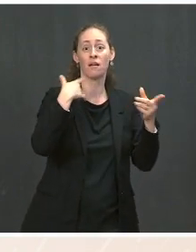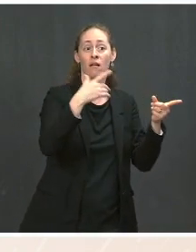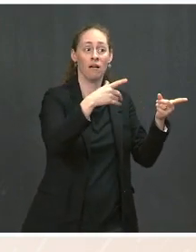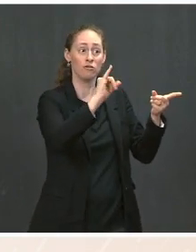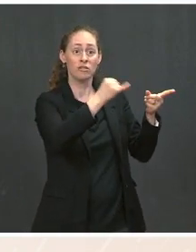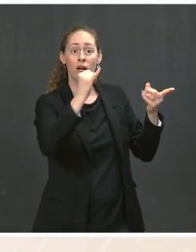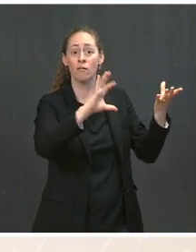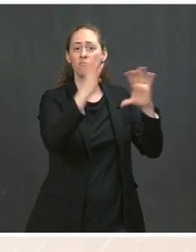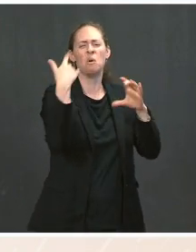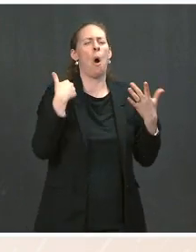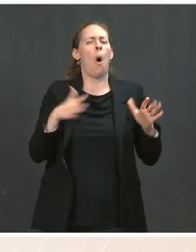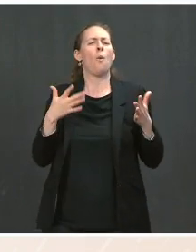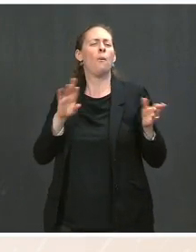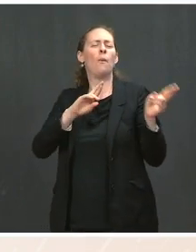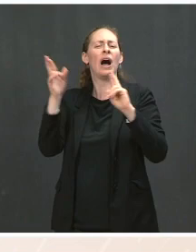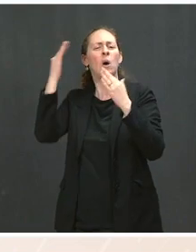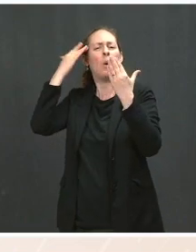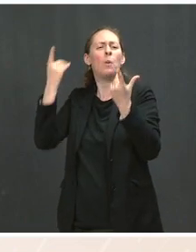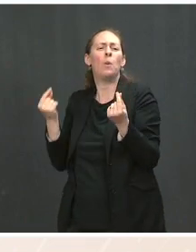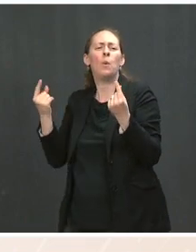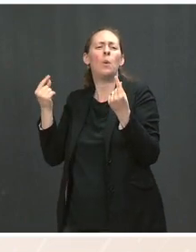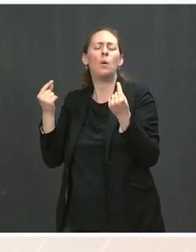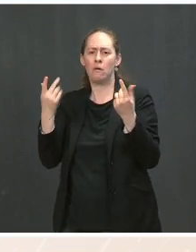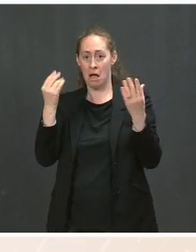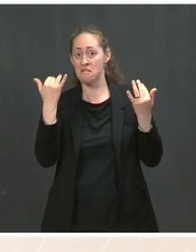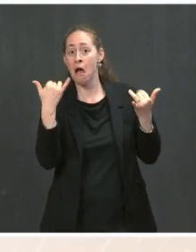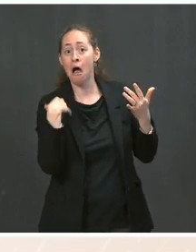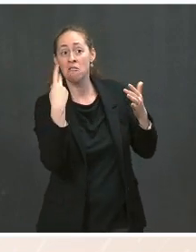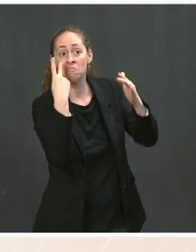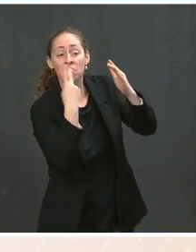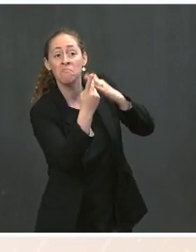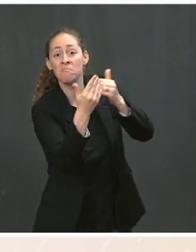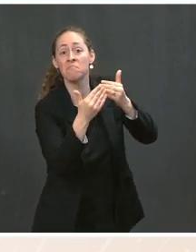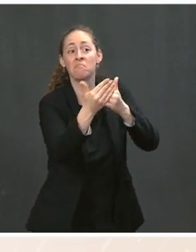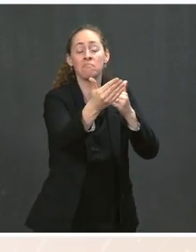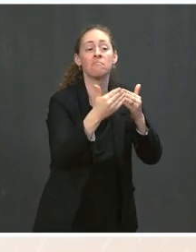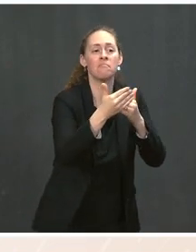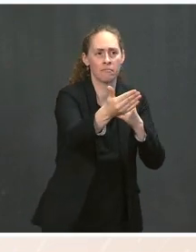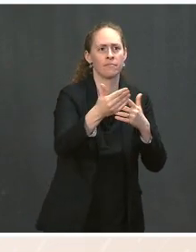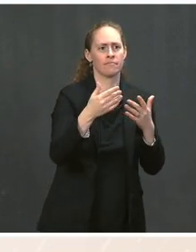We've also seen, so far, that -- by the number of shots that we were able to distribute yesterday,